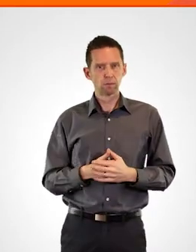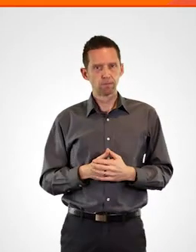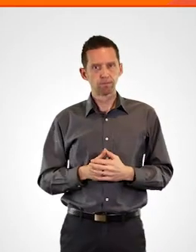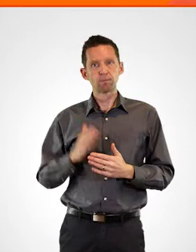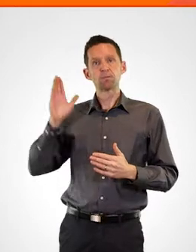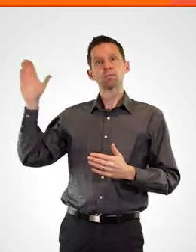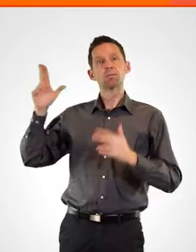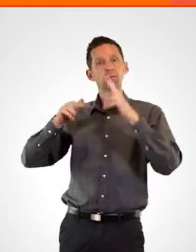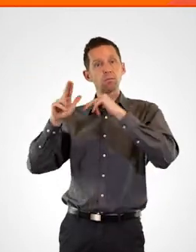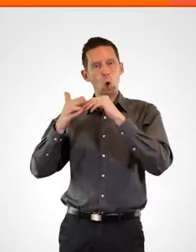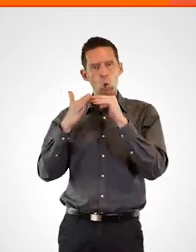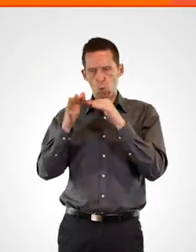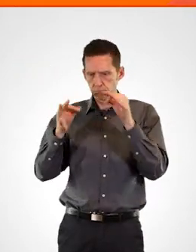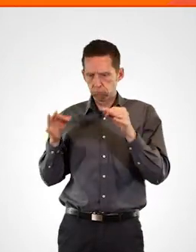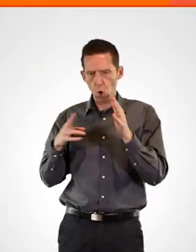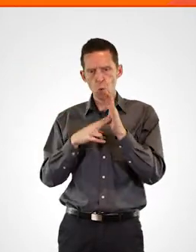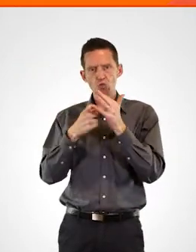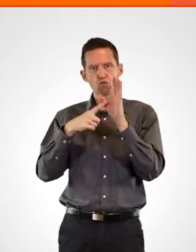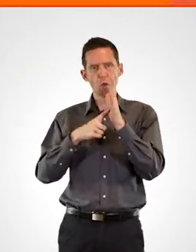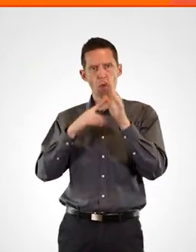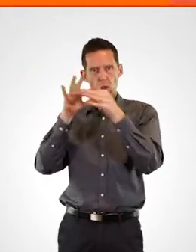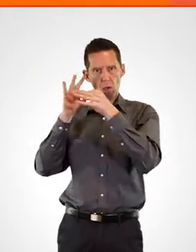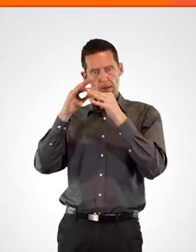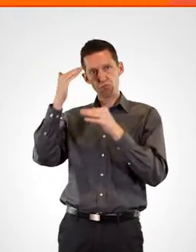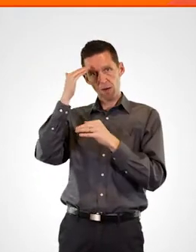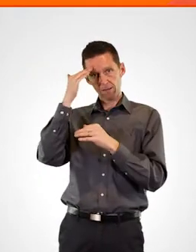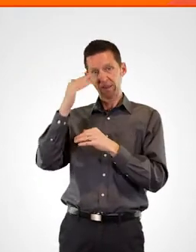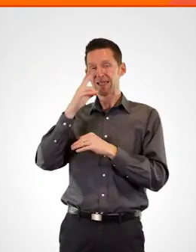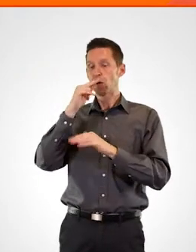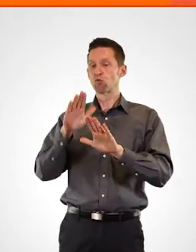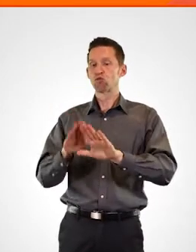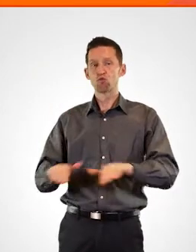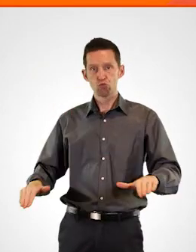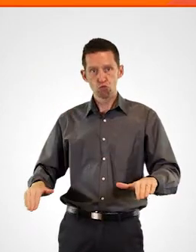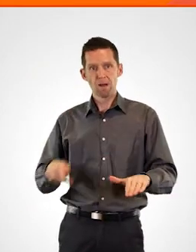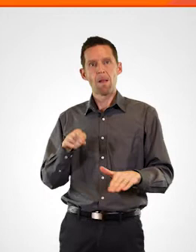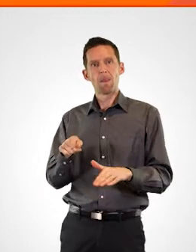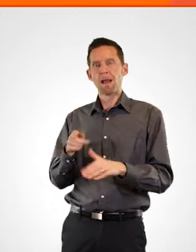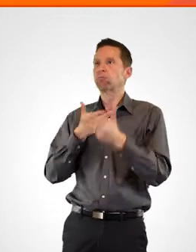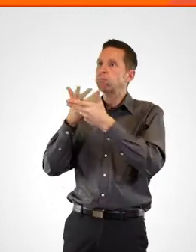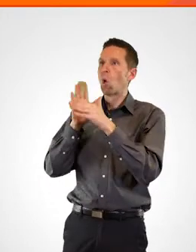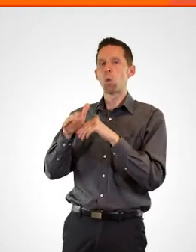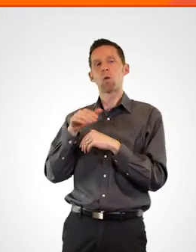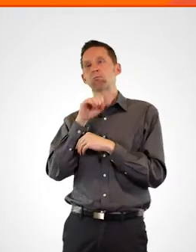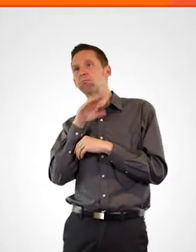In this developmental game, new neural connections form in the brain as young children instinctively serve through babbling,